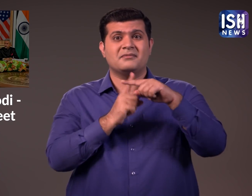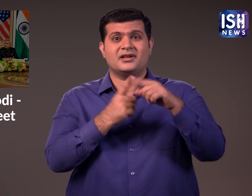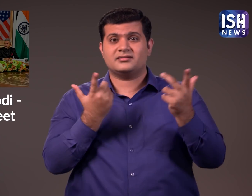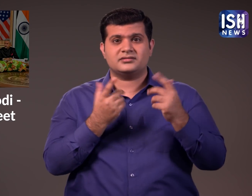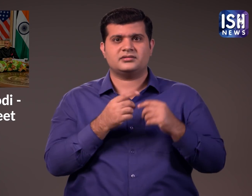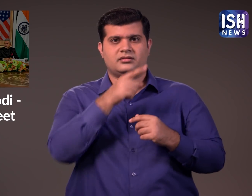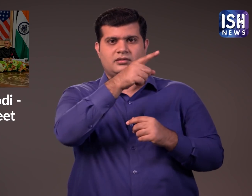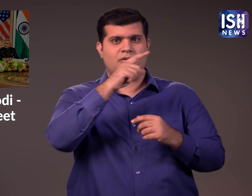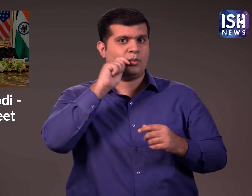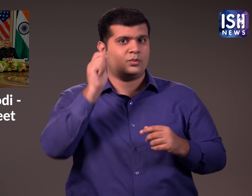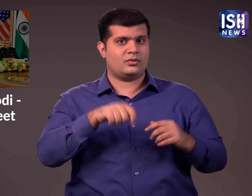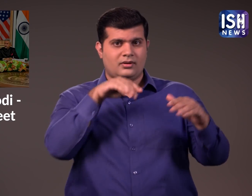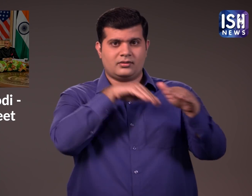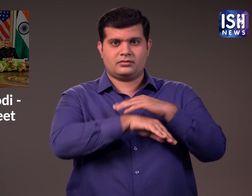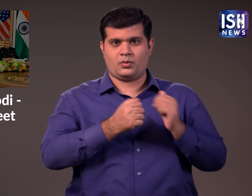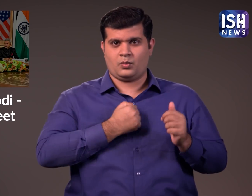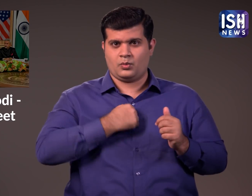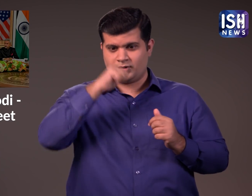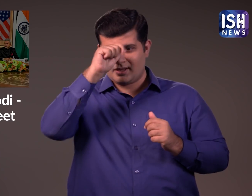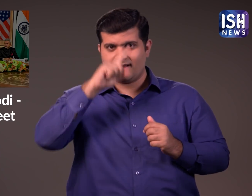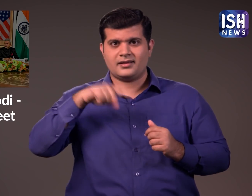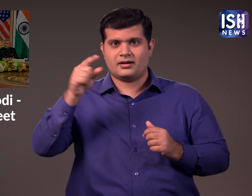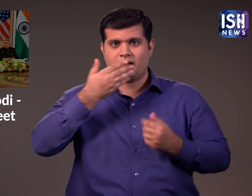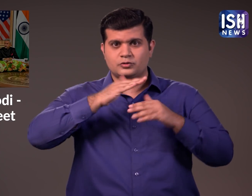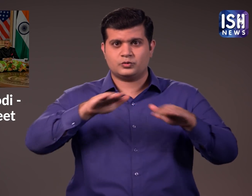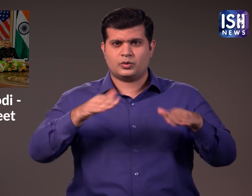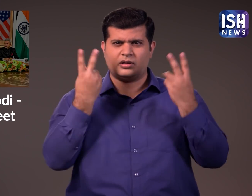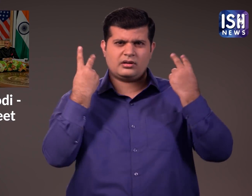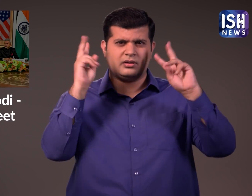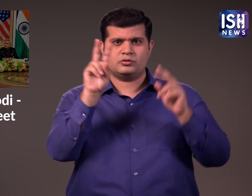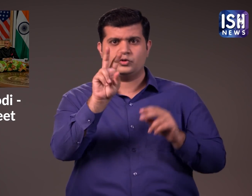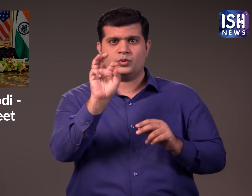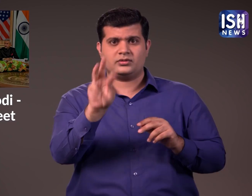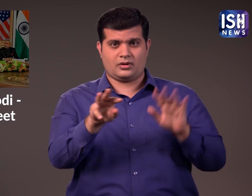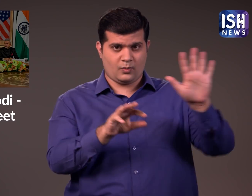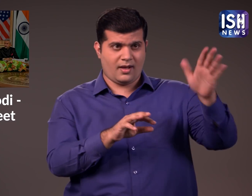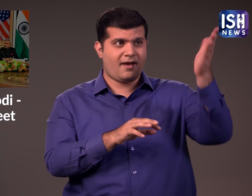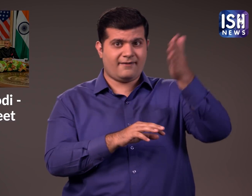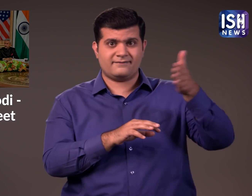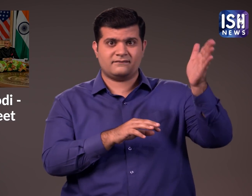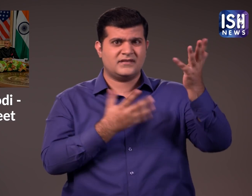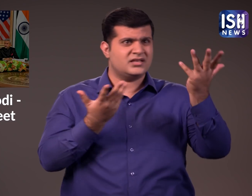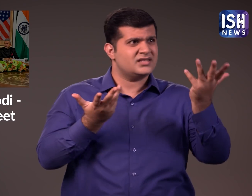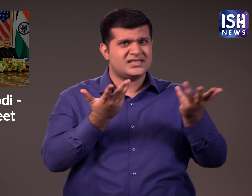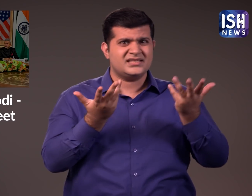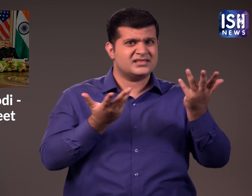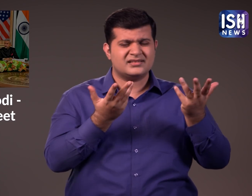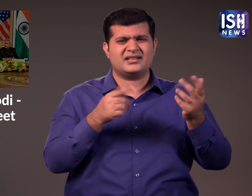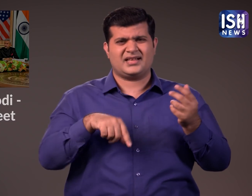More than 20,000 Indians were stranded in Ukraine.